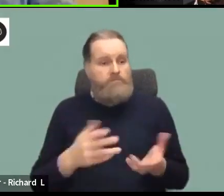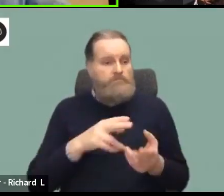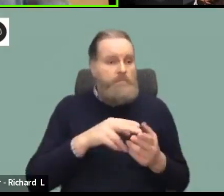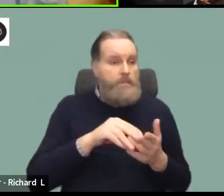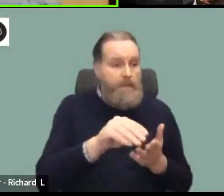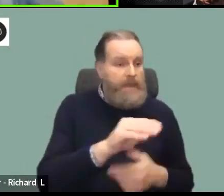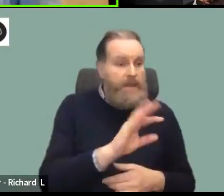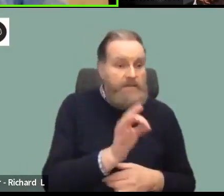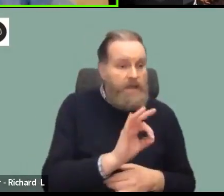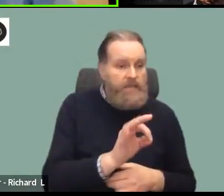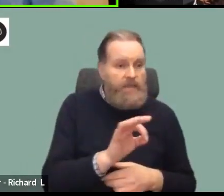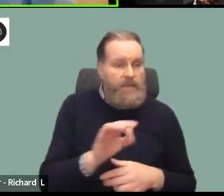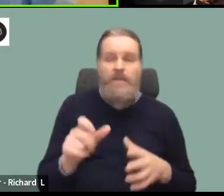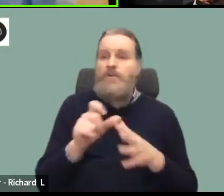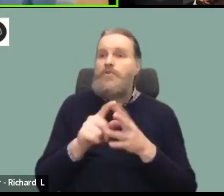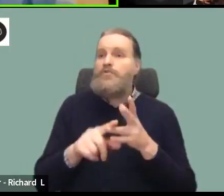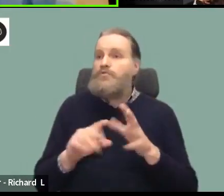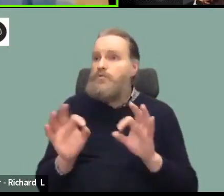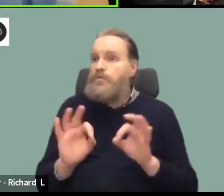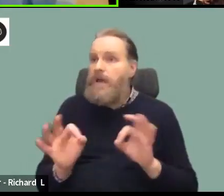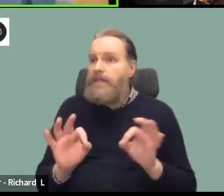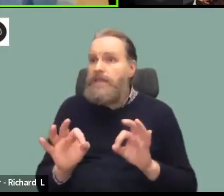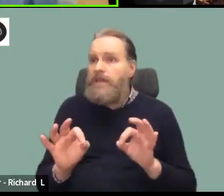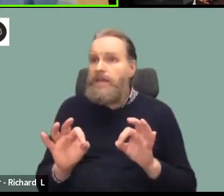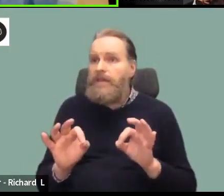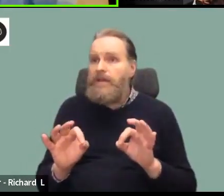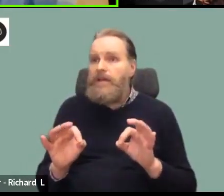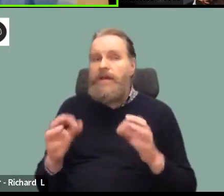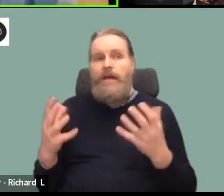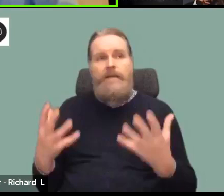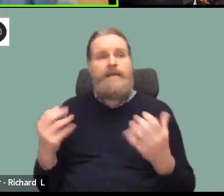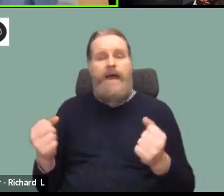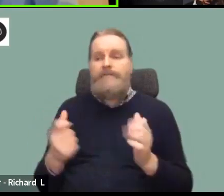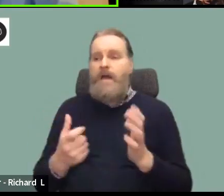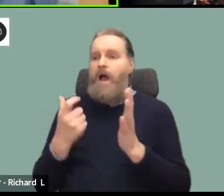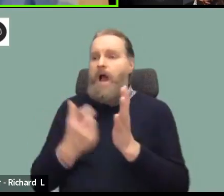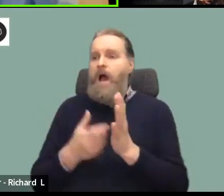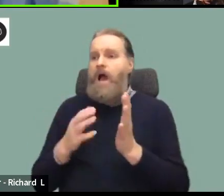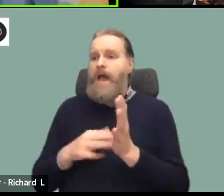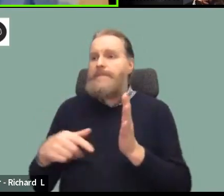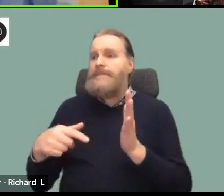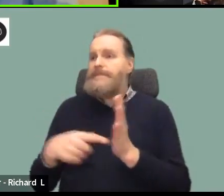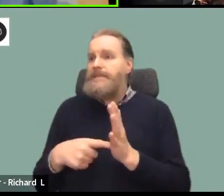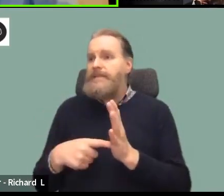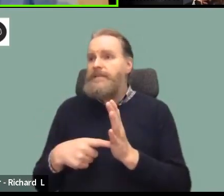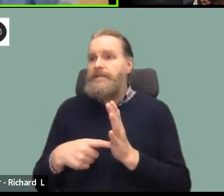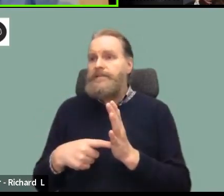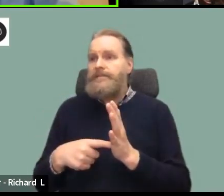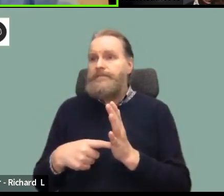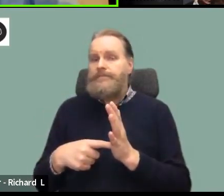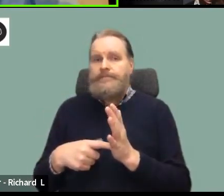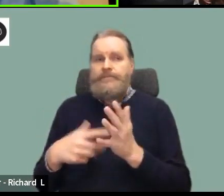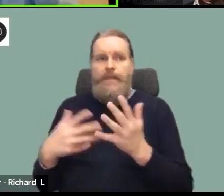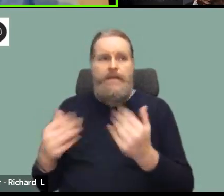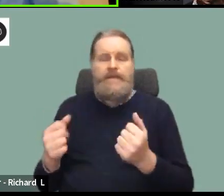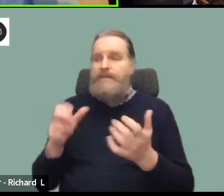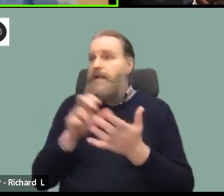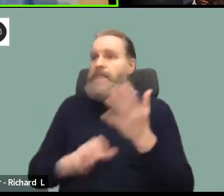that money. We don't do the target on we We don't do the targeted action, and we just asked everyone to do what the R amp T and the CW are currently doing, which is